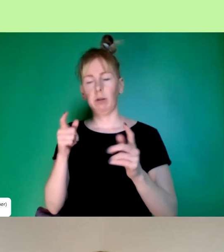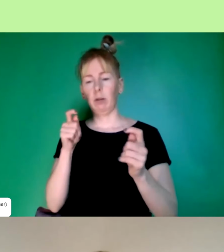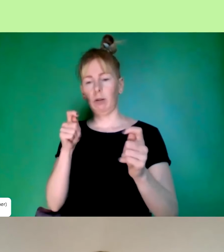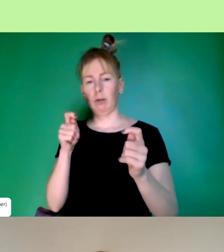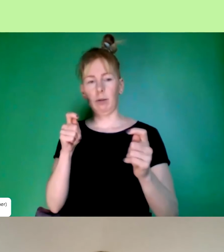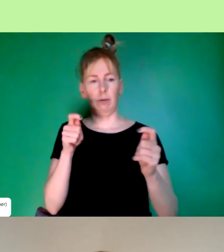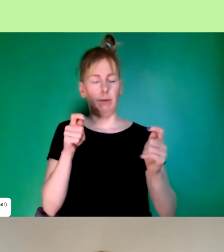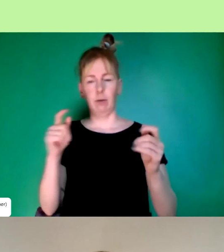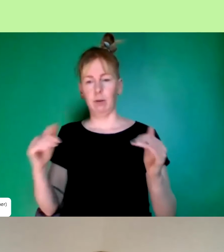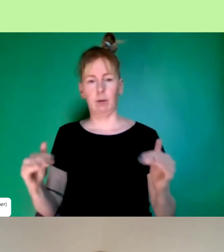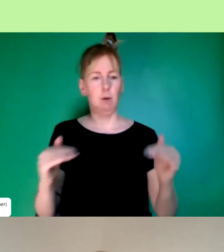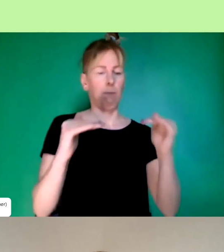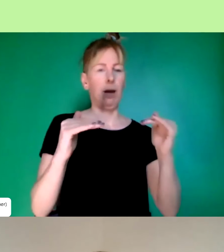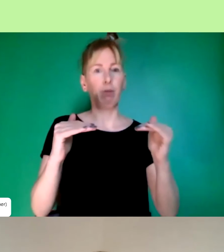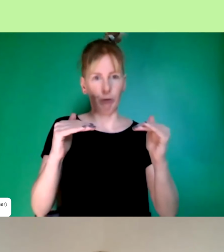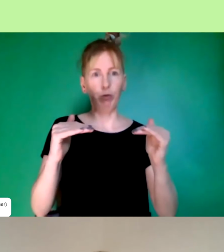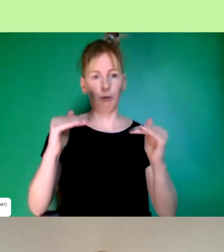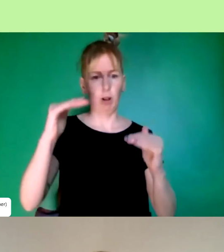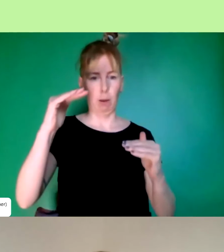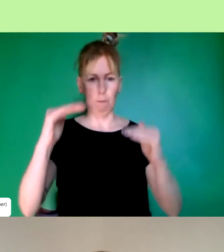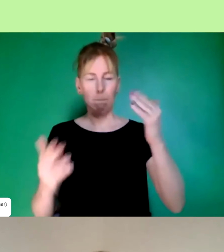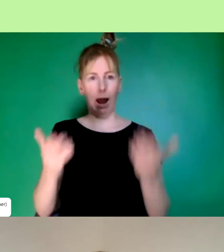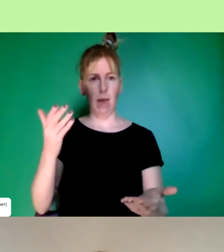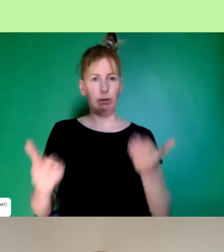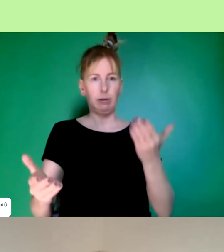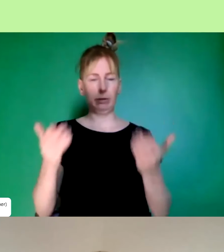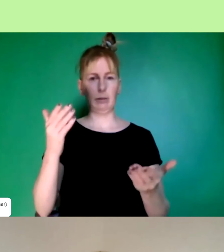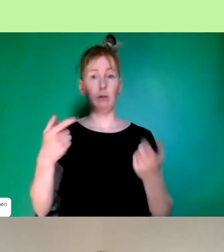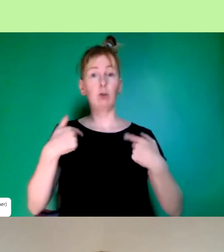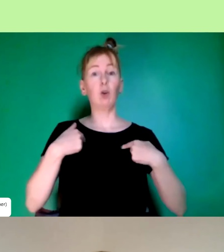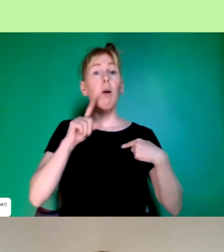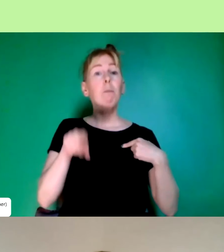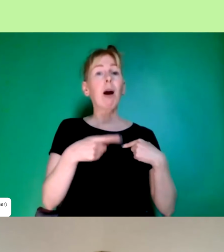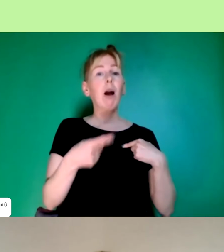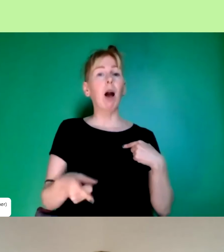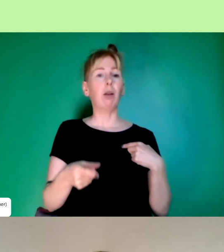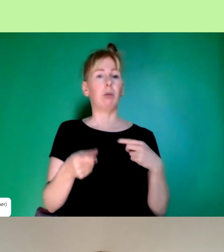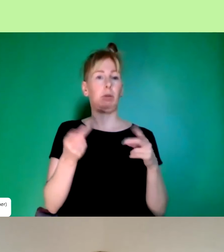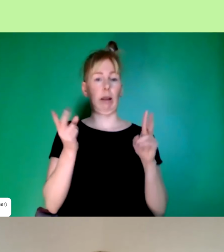so, in the next phase of whatever I do, how do I move beyond the mitigation?